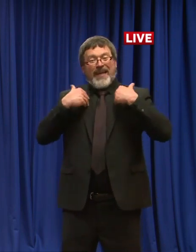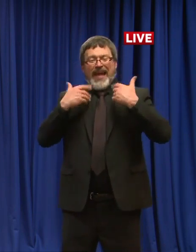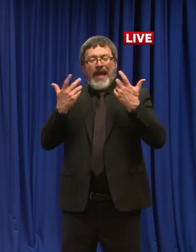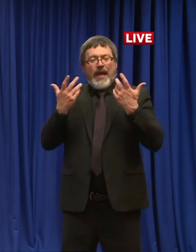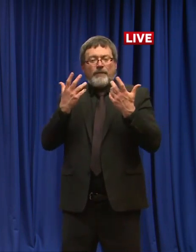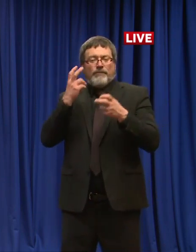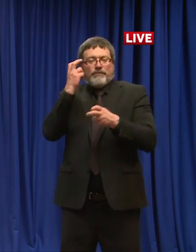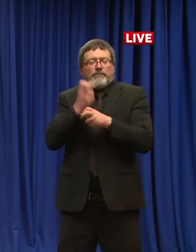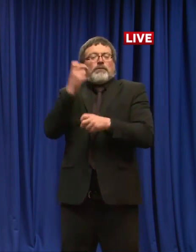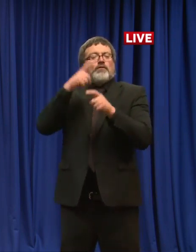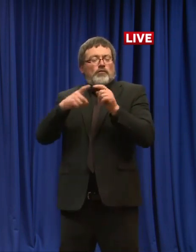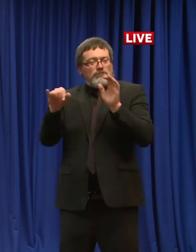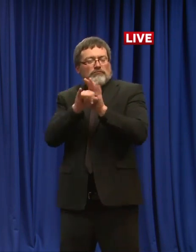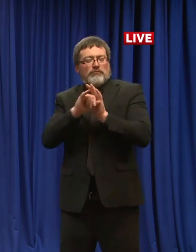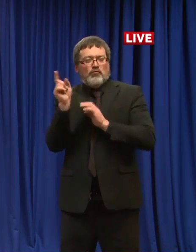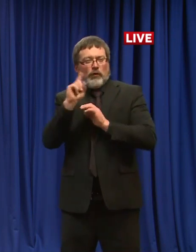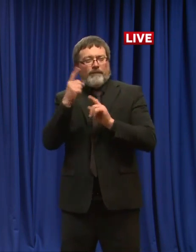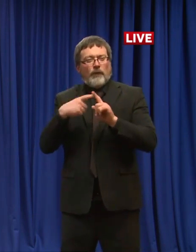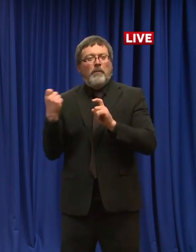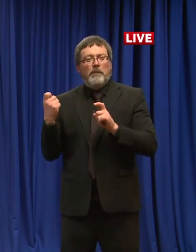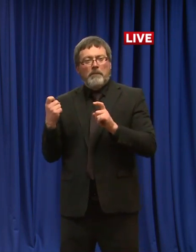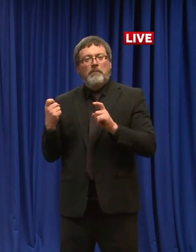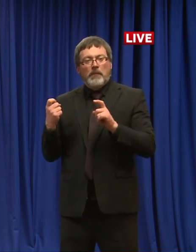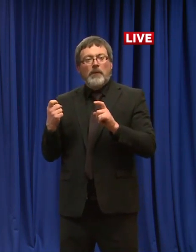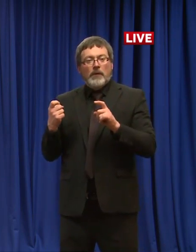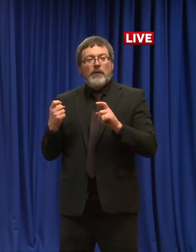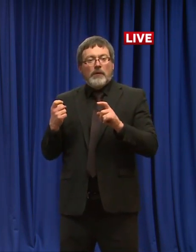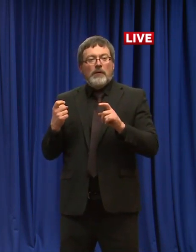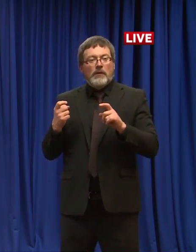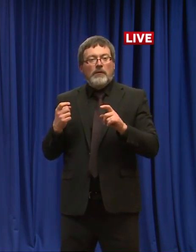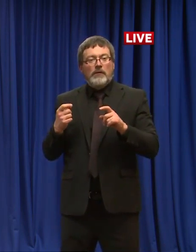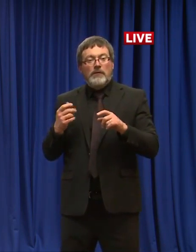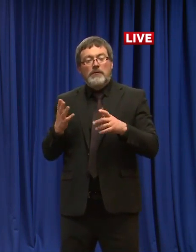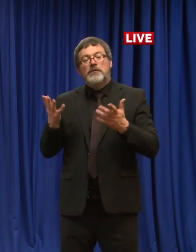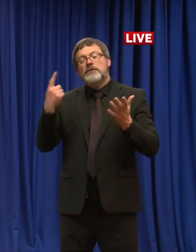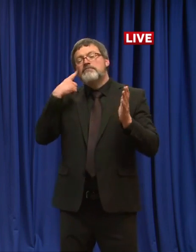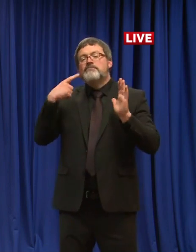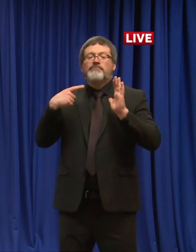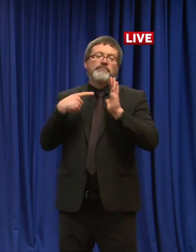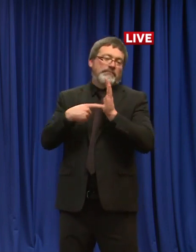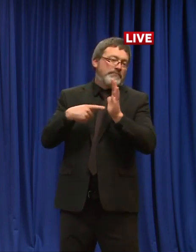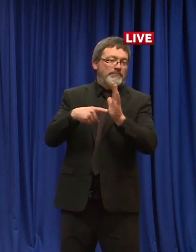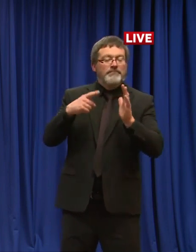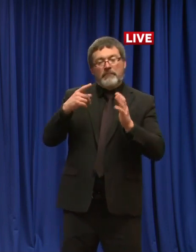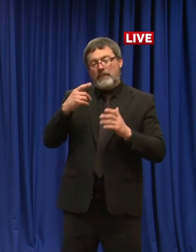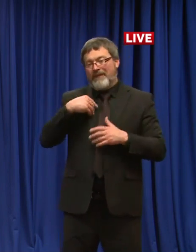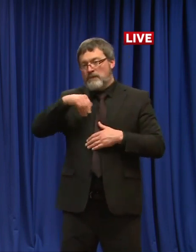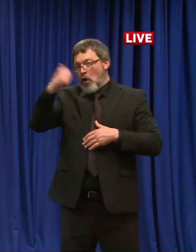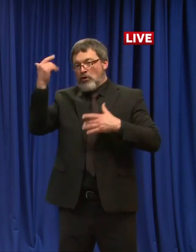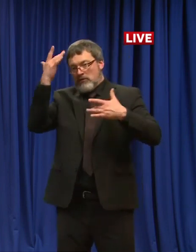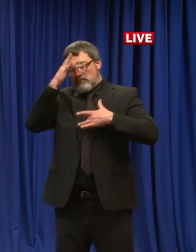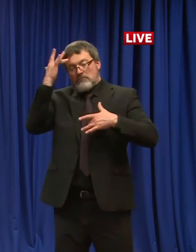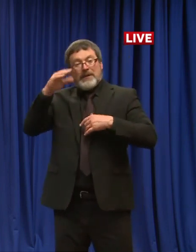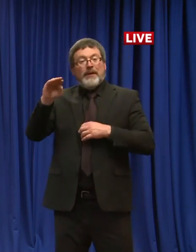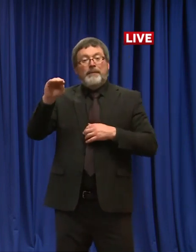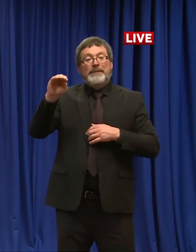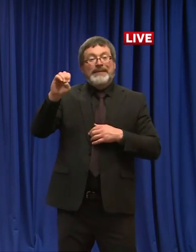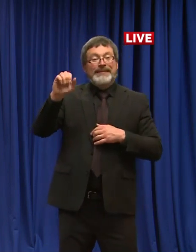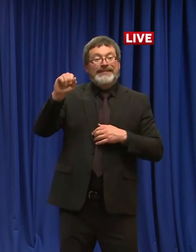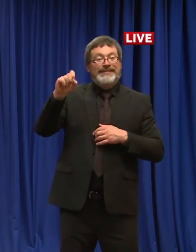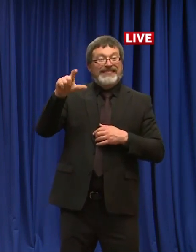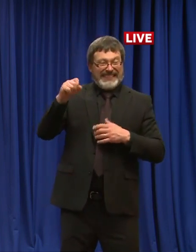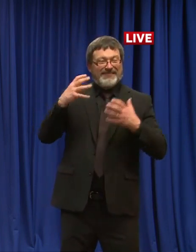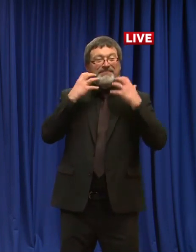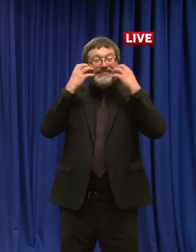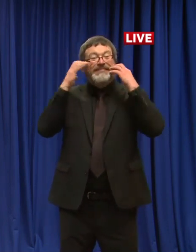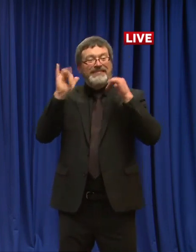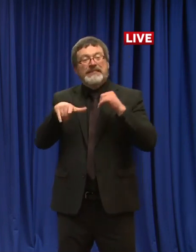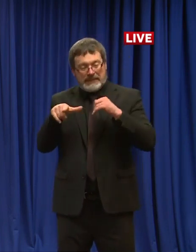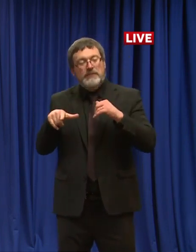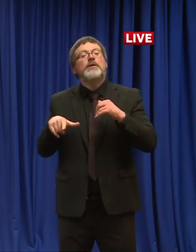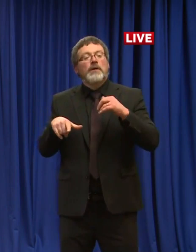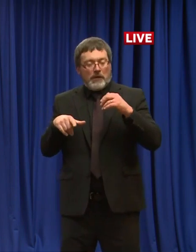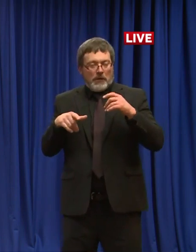AND SO THAT IS SOMETHING WE TRY AND DO ESPECIALLY EARLY ON OR WHEN THERE’S YOU KNOW, LIMITED OUTBREAKS FOR EXAMPLE, YOU KNOW OTHER VIRUSES MUMPS AND MEASLES AND YOU KNOW, WE TRY AND MAKE